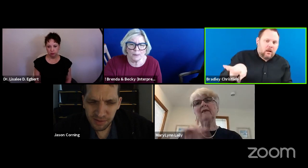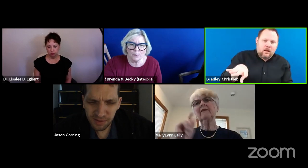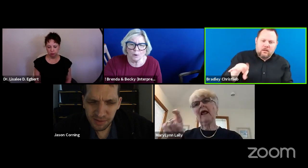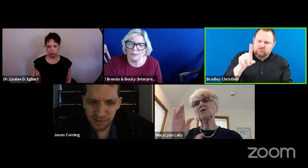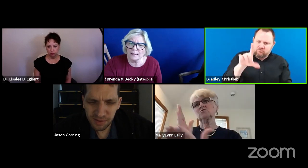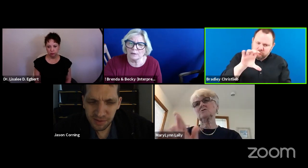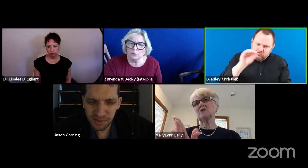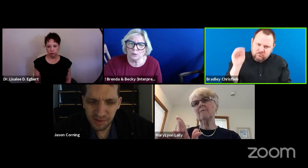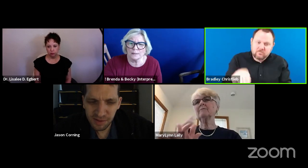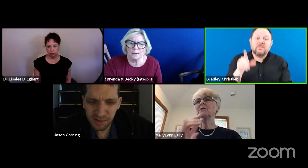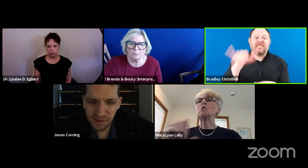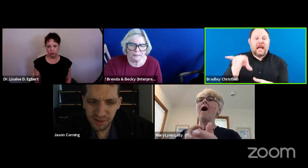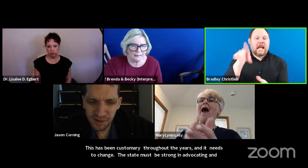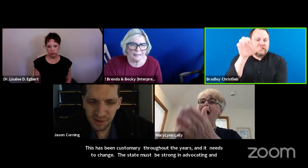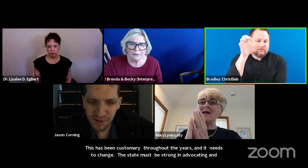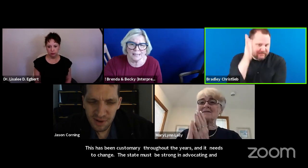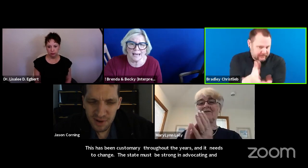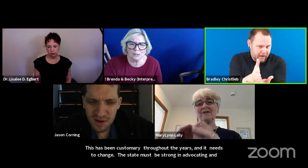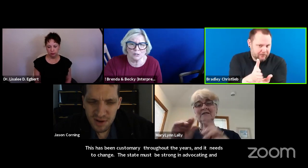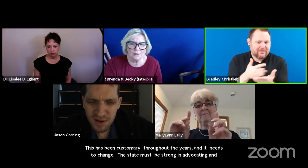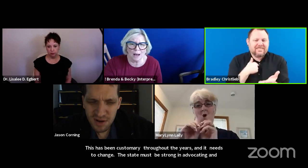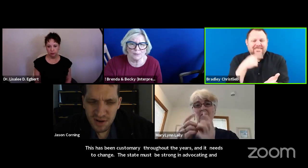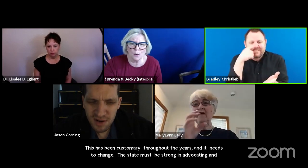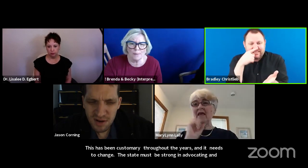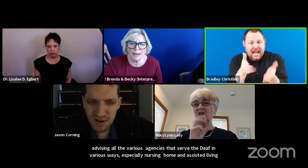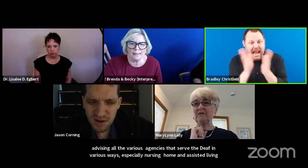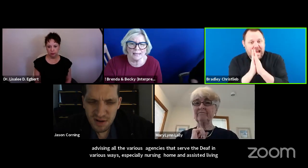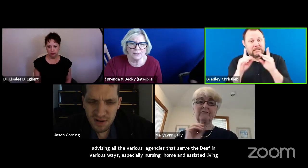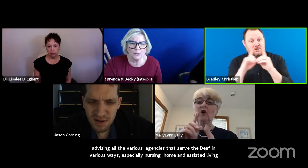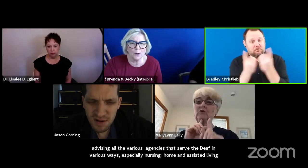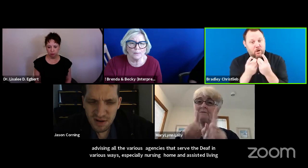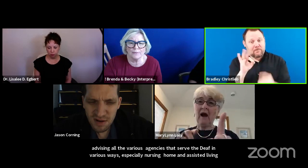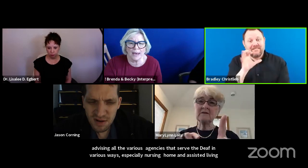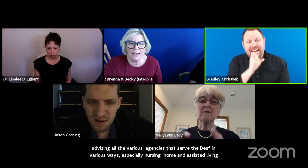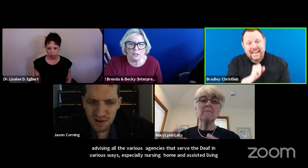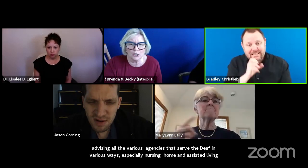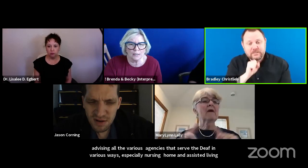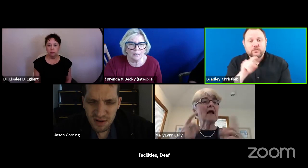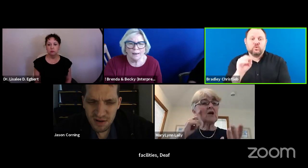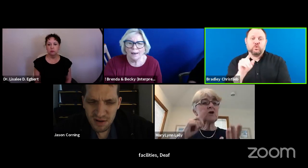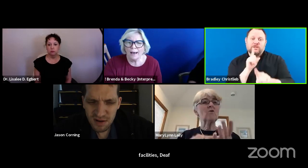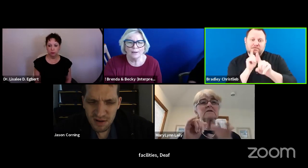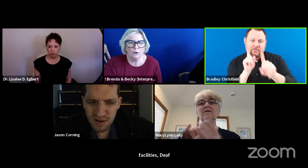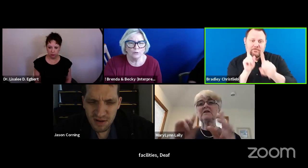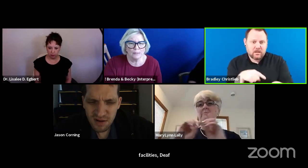people are being ignored completely, and this has to stop. So I'm asking the Department of Aging. I got no response.